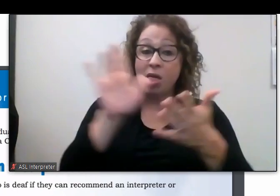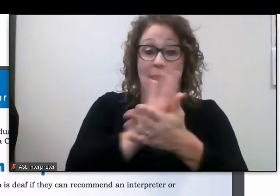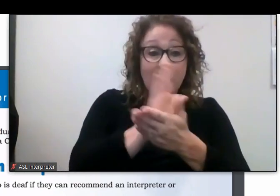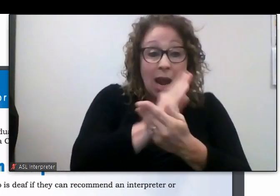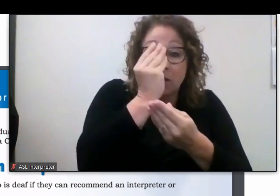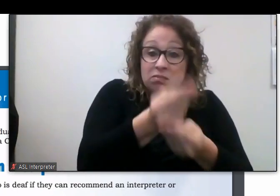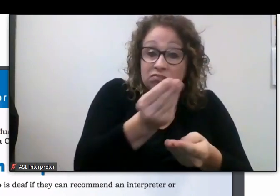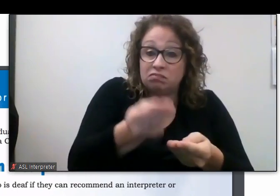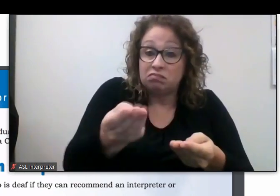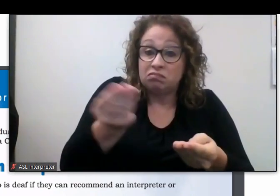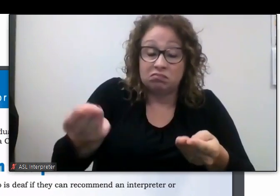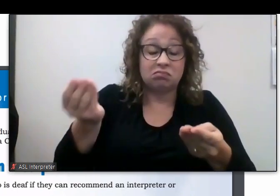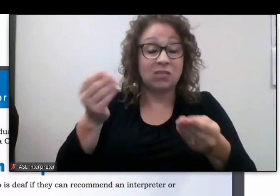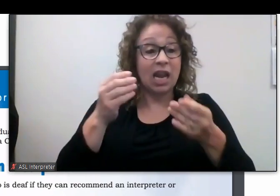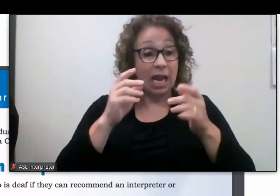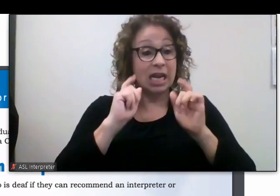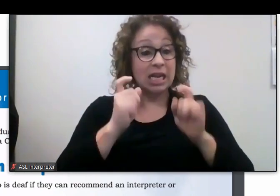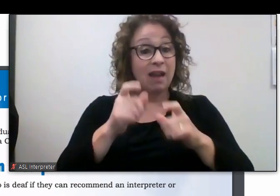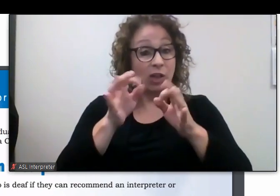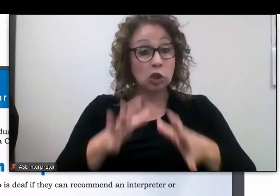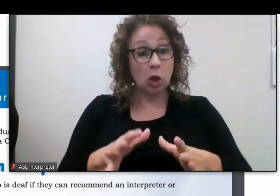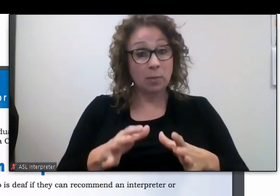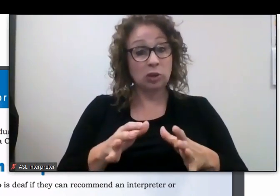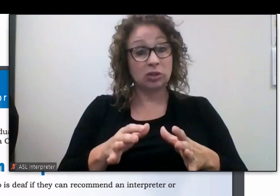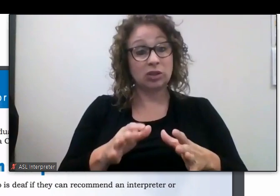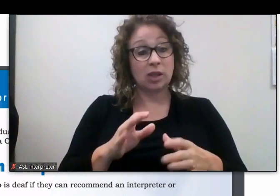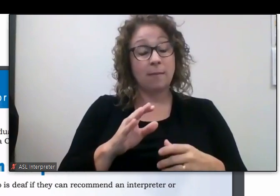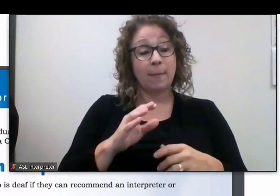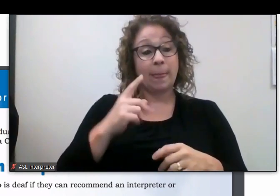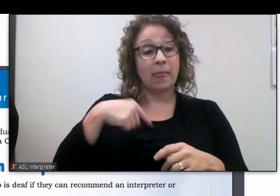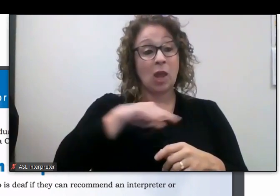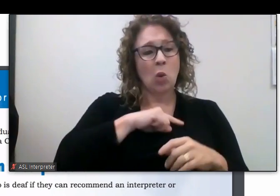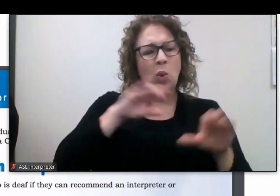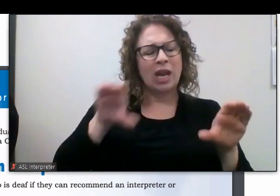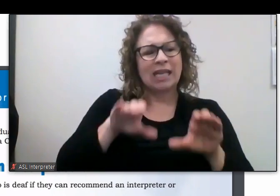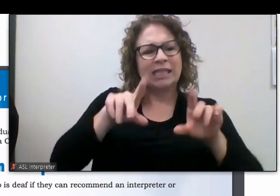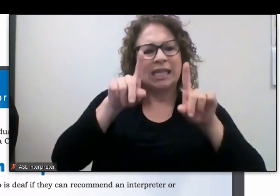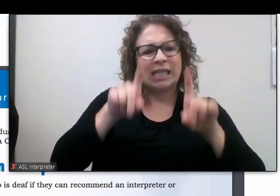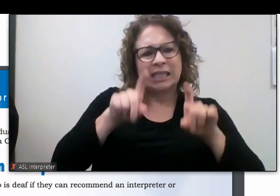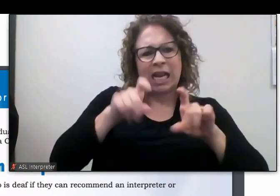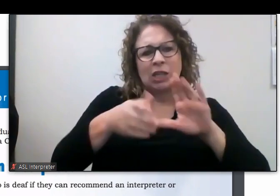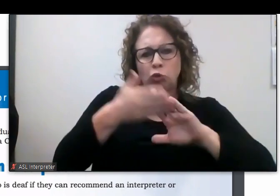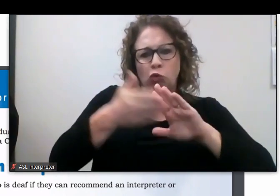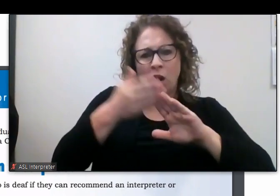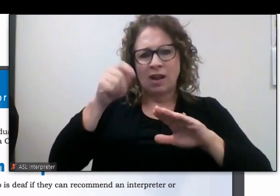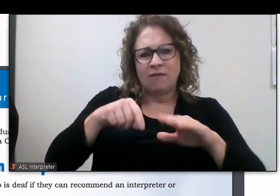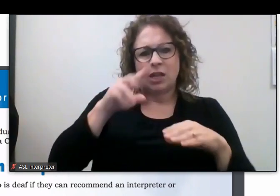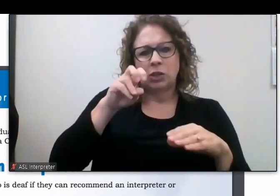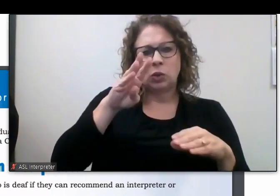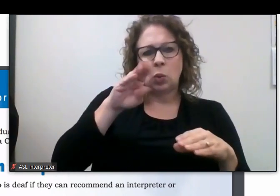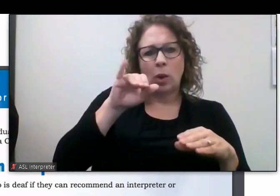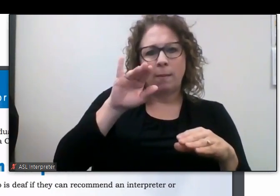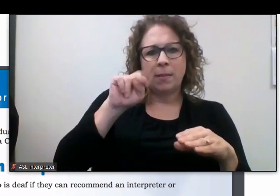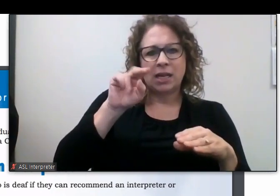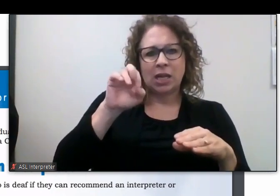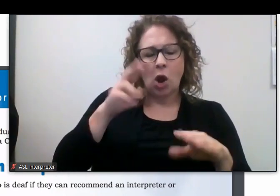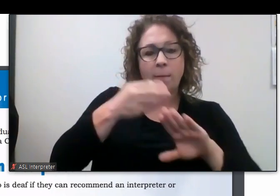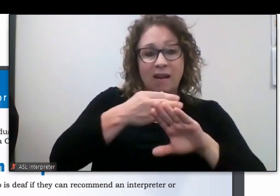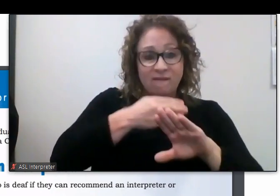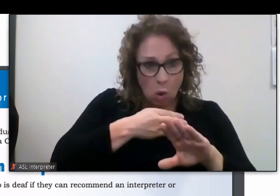So Arts Access actually did a test run of this webinar before the actual webinar where we had the interpreters